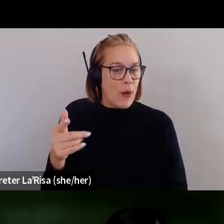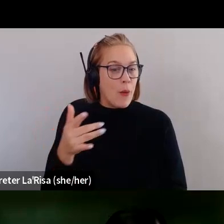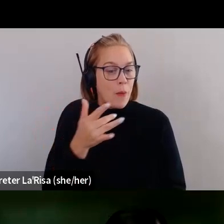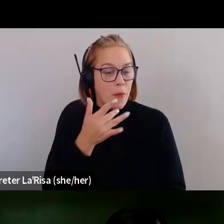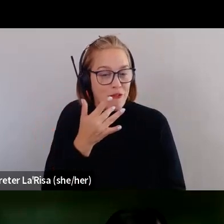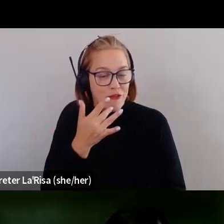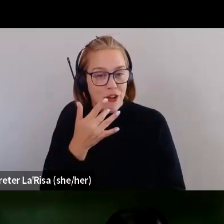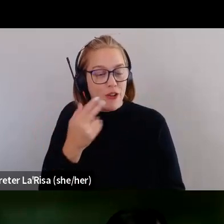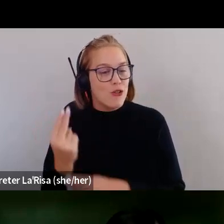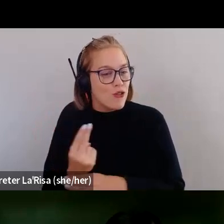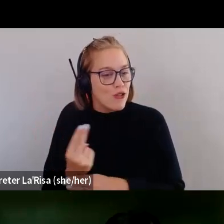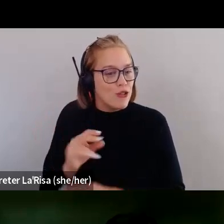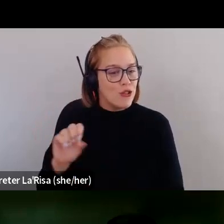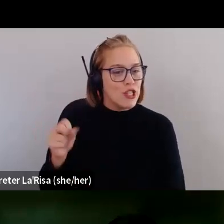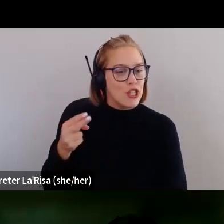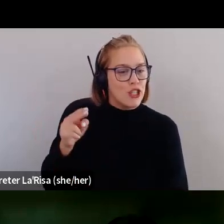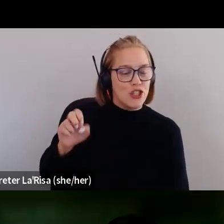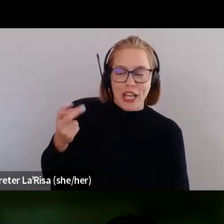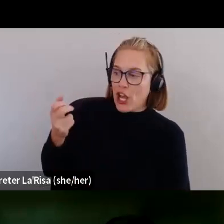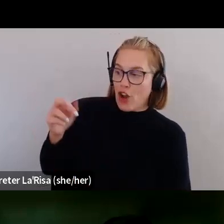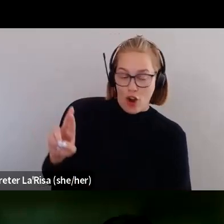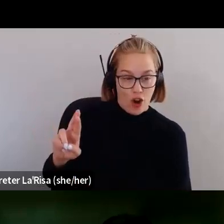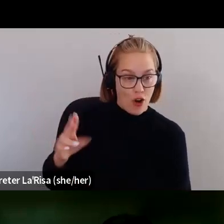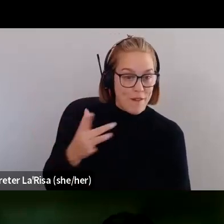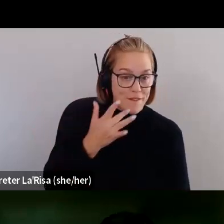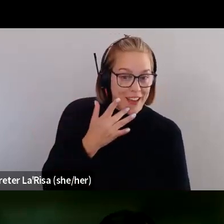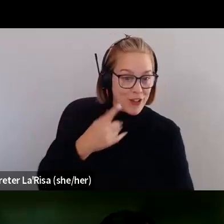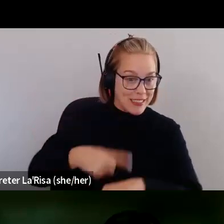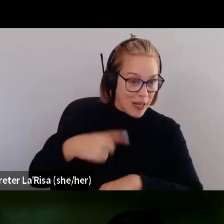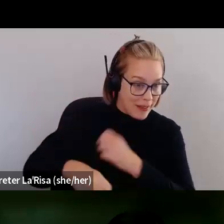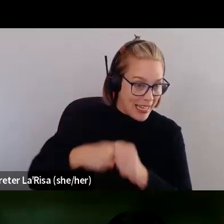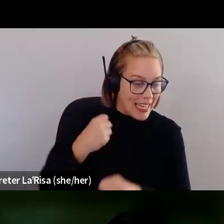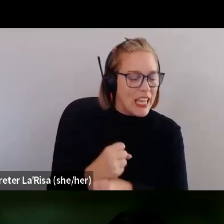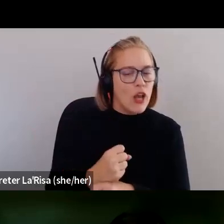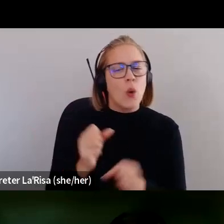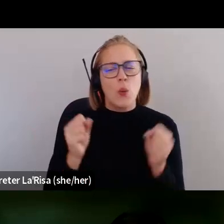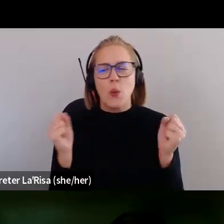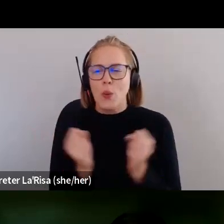Yes.